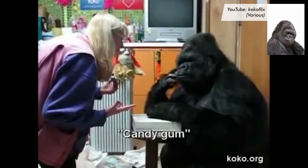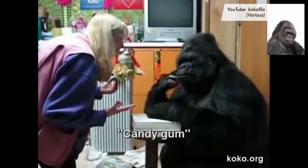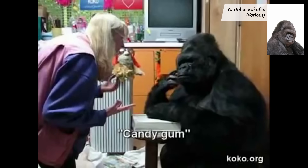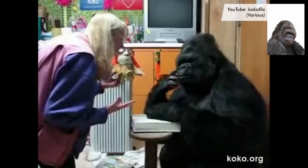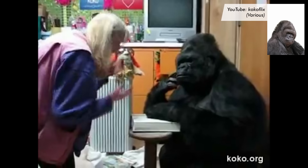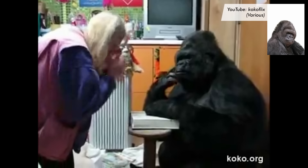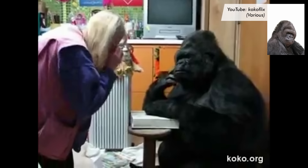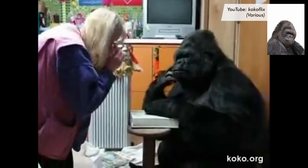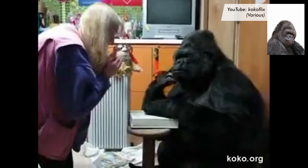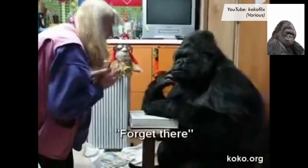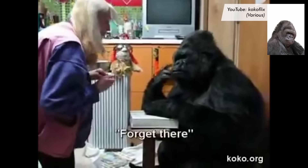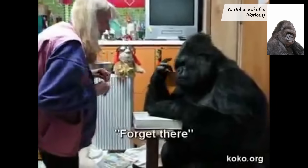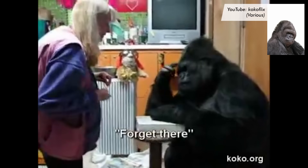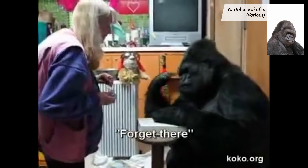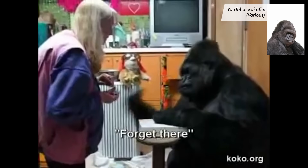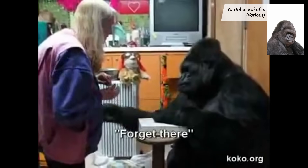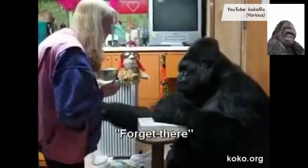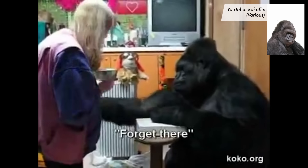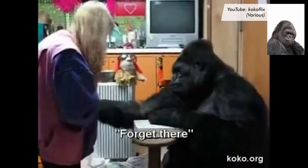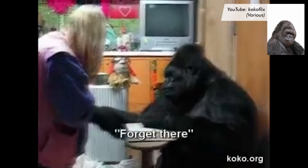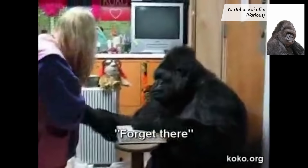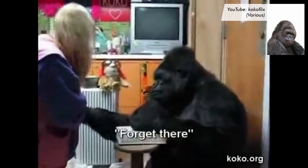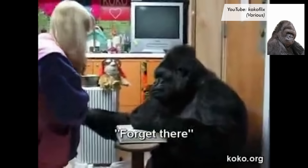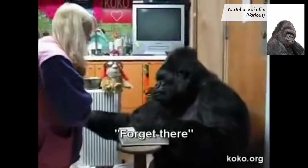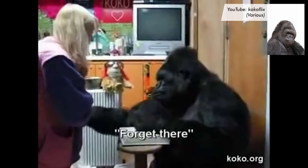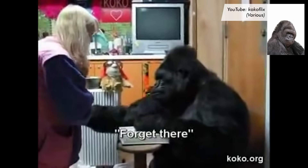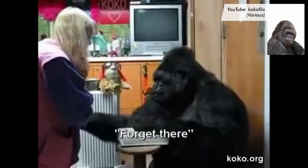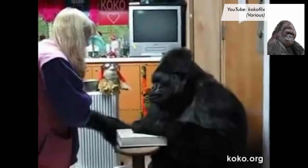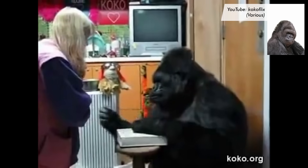gum. what it like candy gum. Oh, did I forget something?